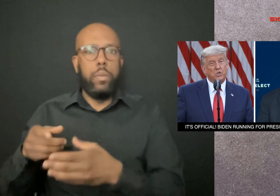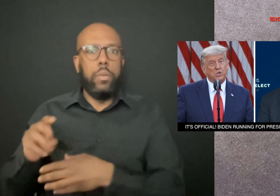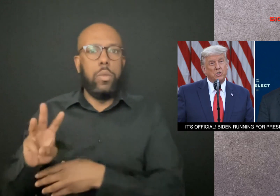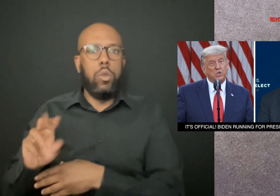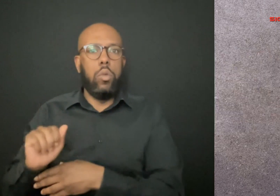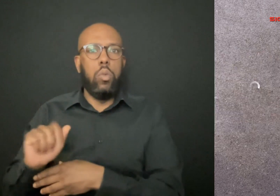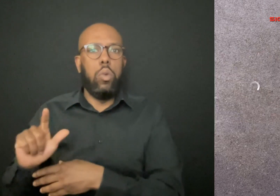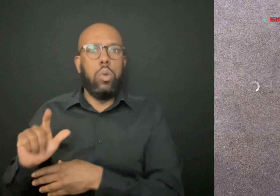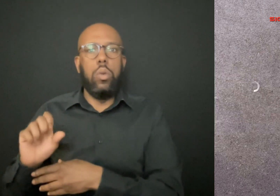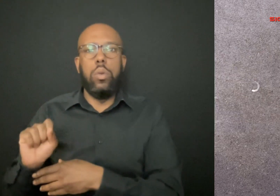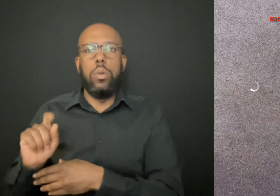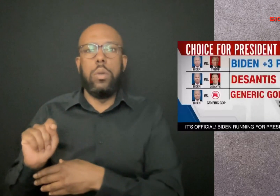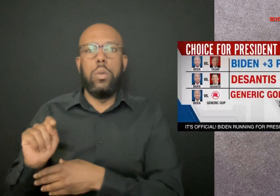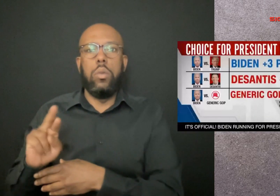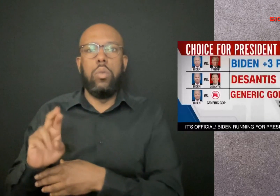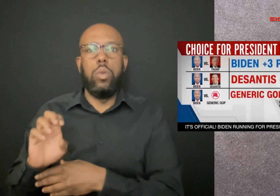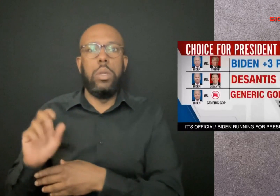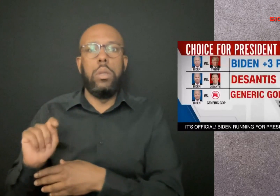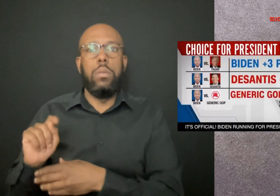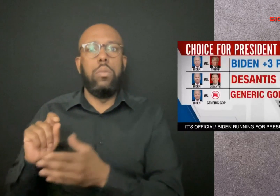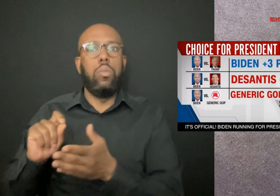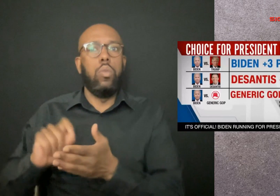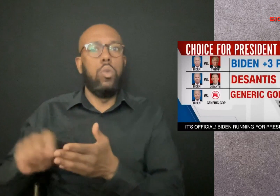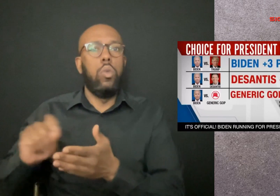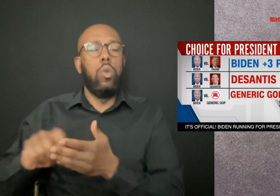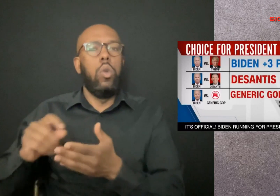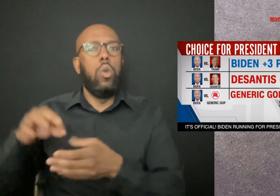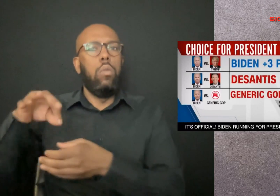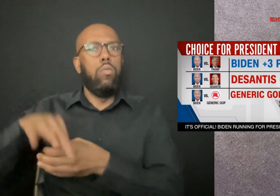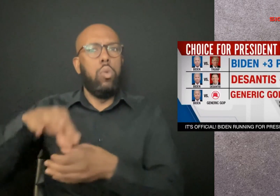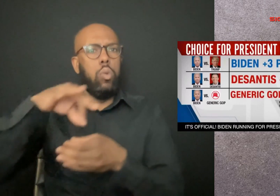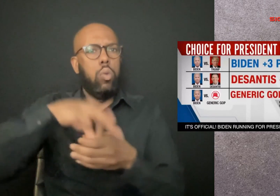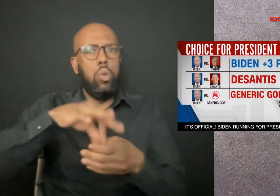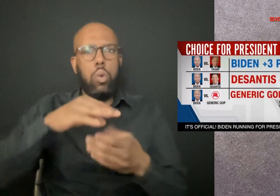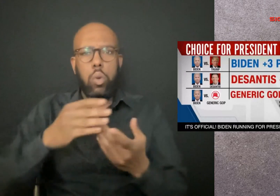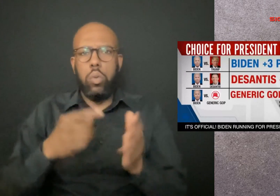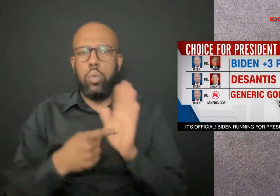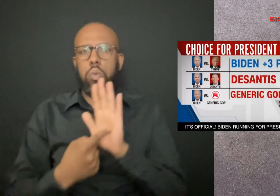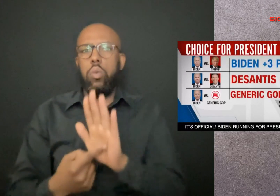according to a recent NBC news and Wall Street Journal poll